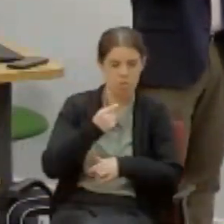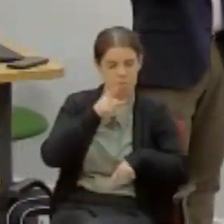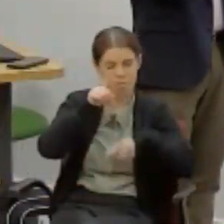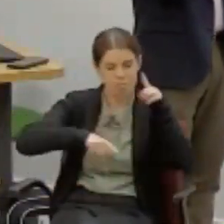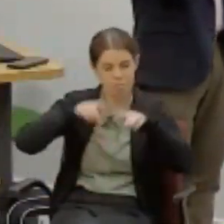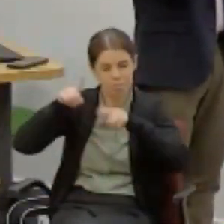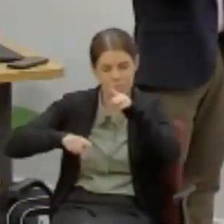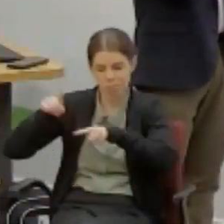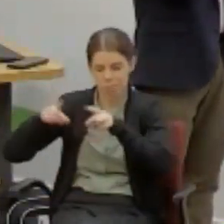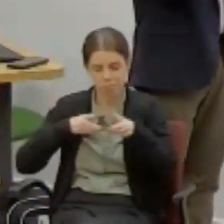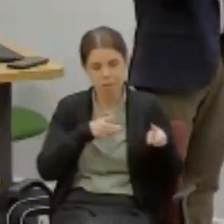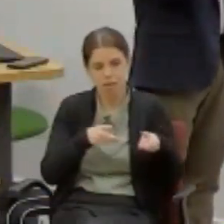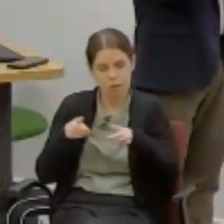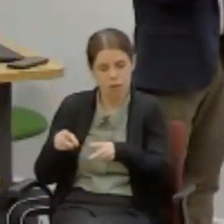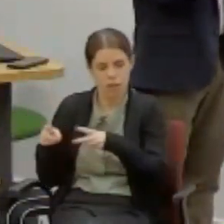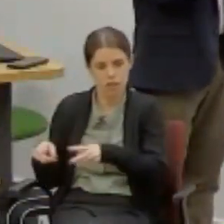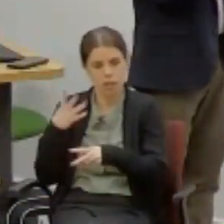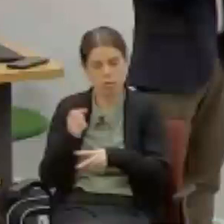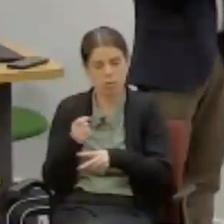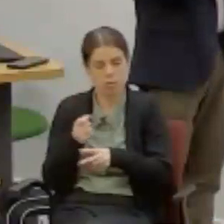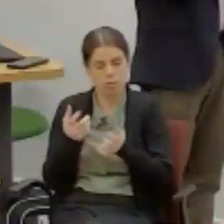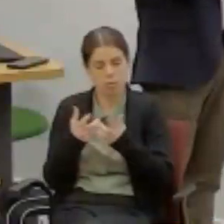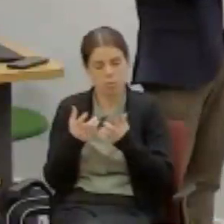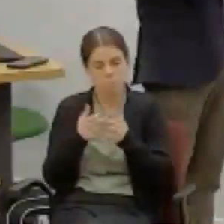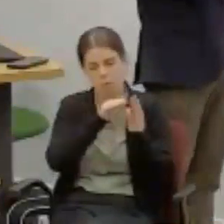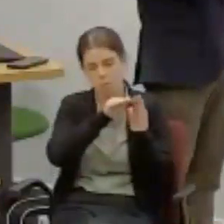that they're kind of enough to go broad feeling what's going on, and the risk of American